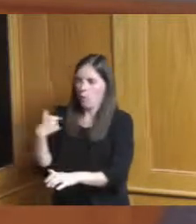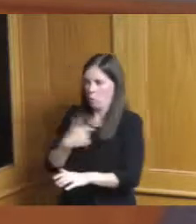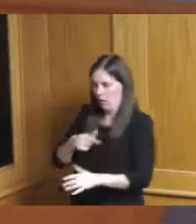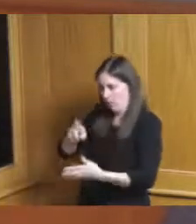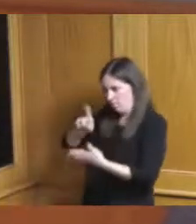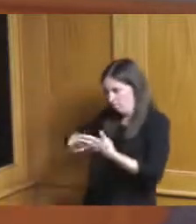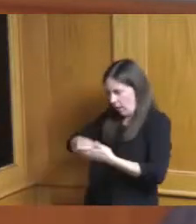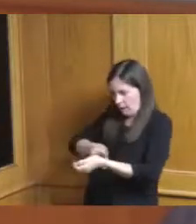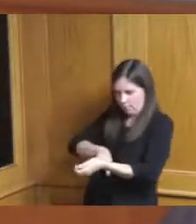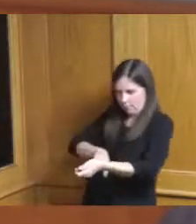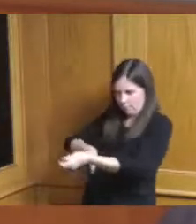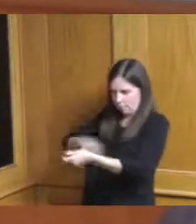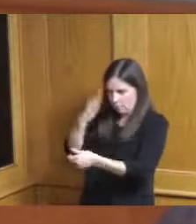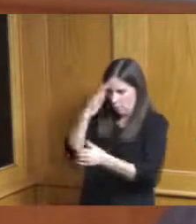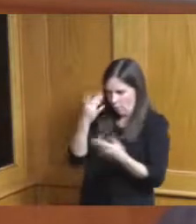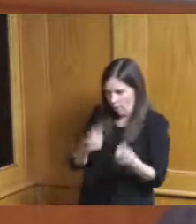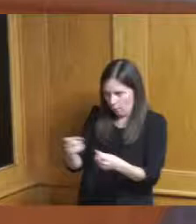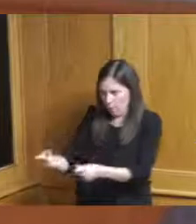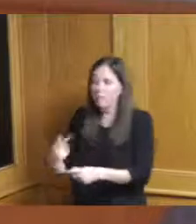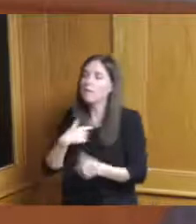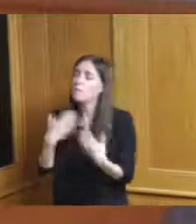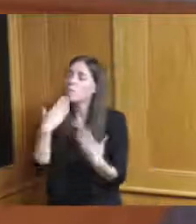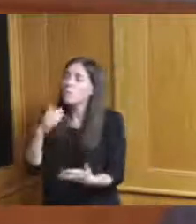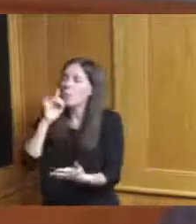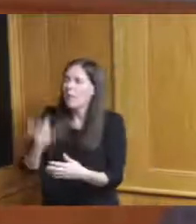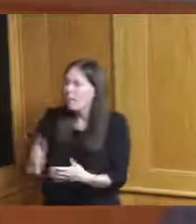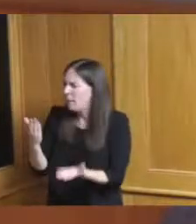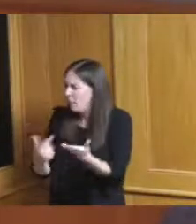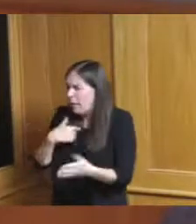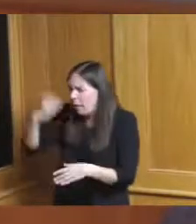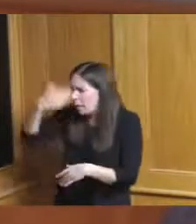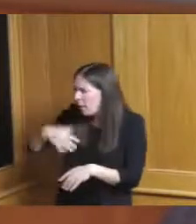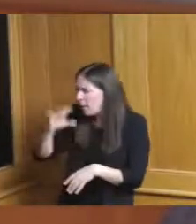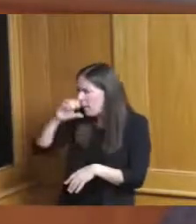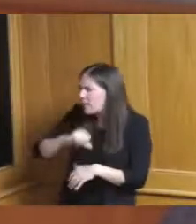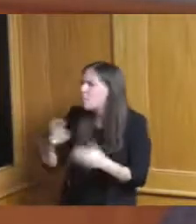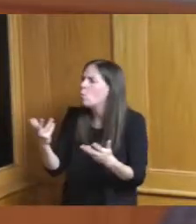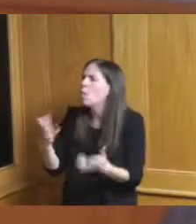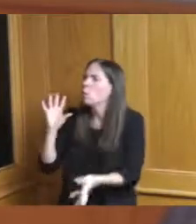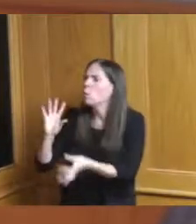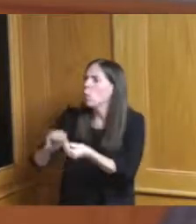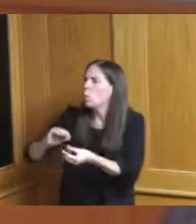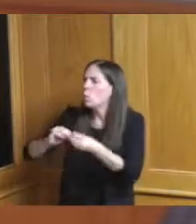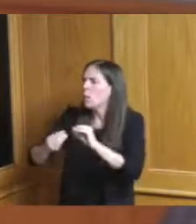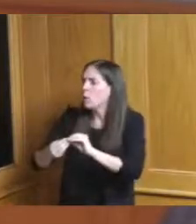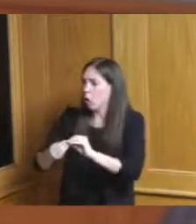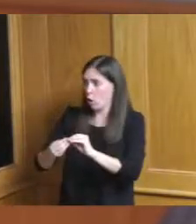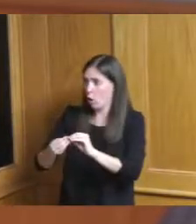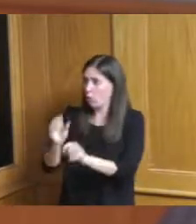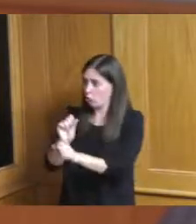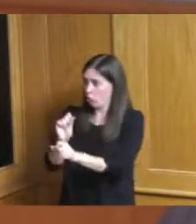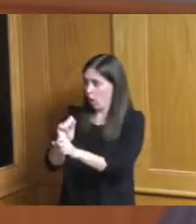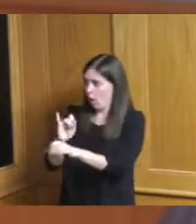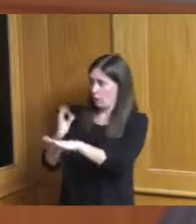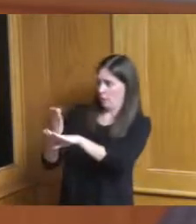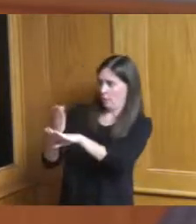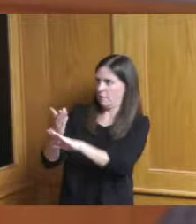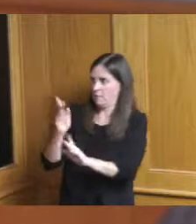you for that so I don't know if I missed it was there a total number of jobs that is is it's it's